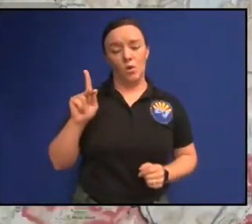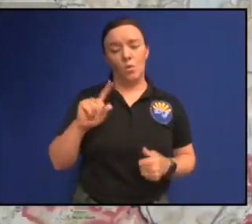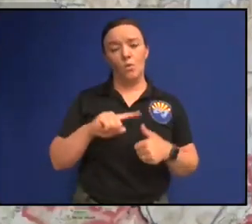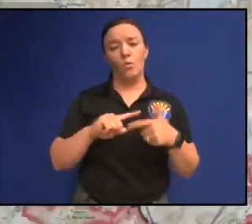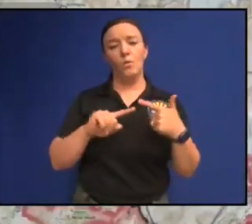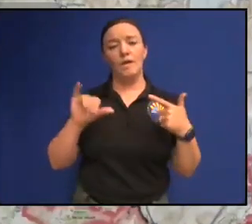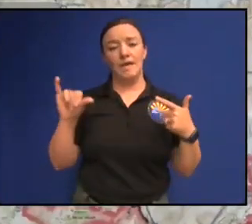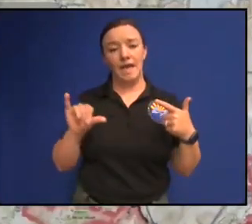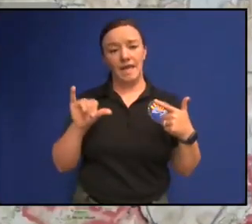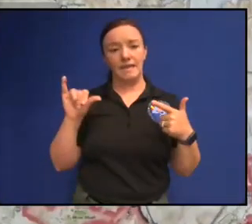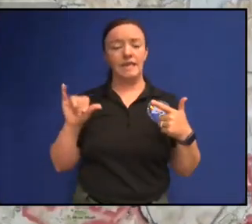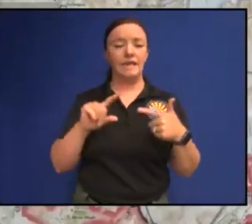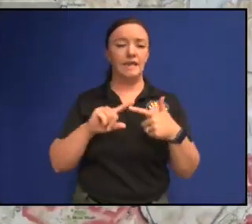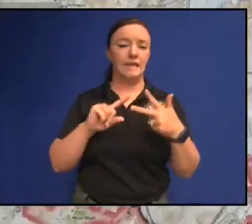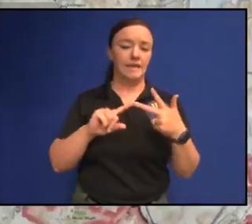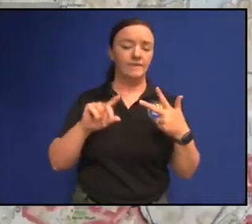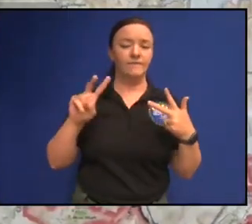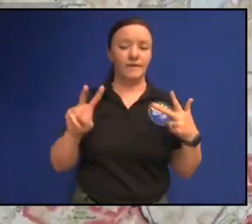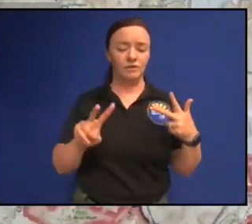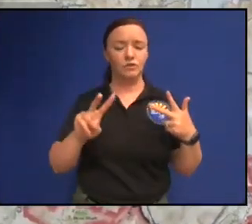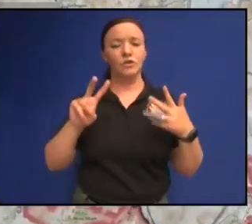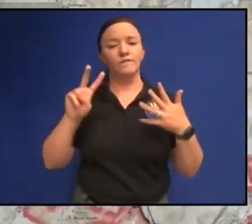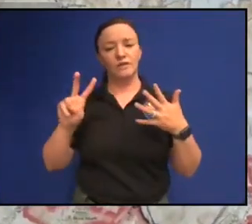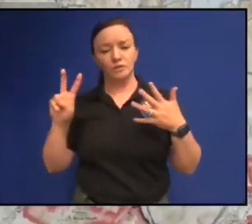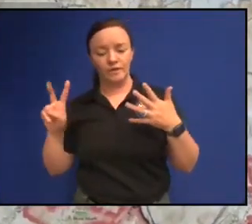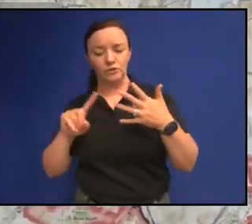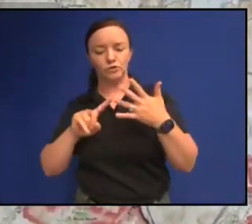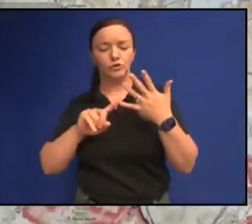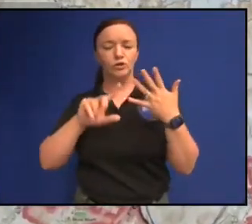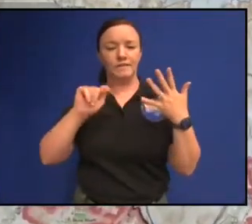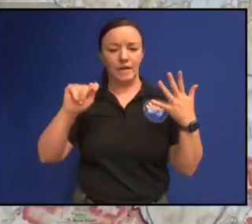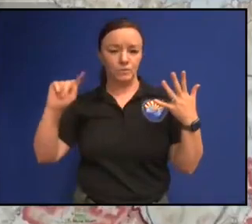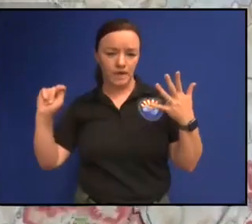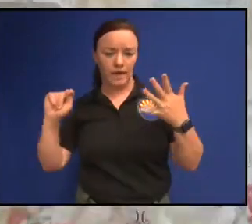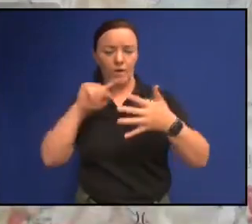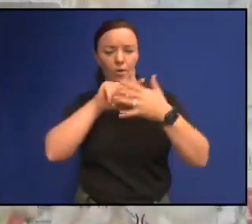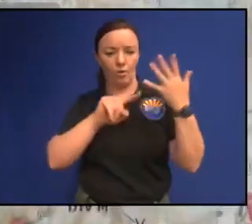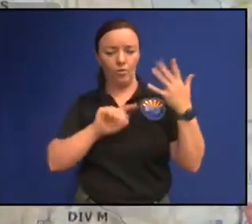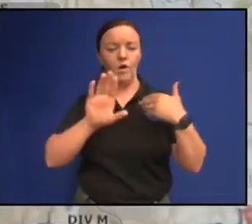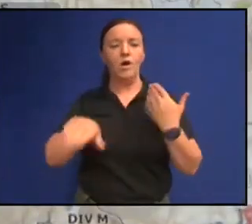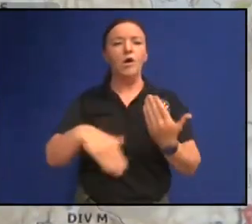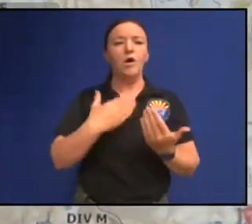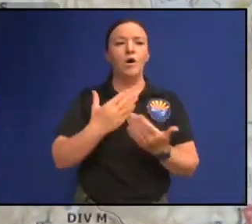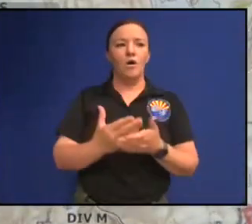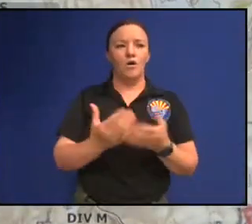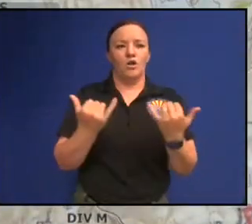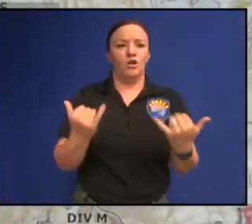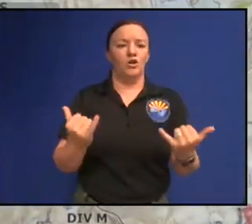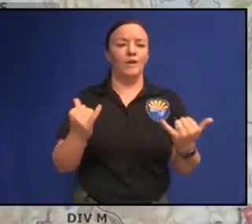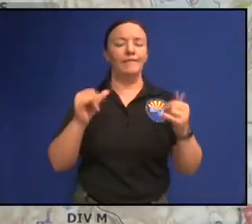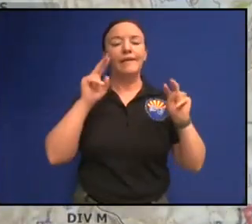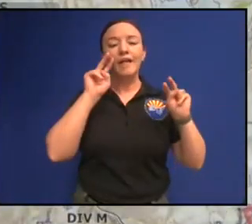PATROL AND REPAIR STATS STAGES AT THIS POINT. WE HAVE